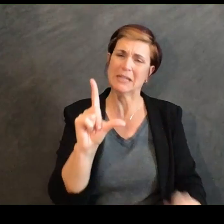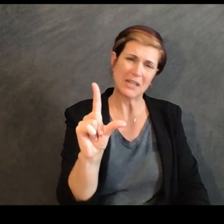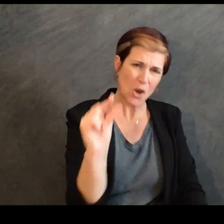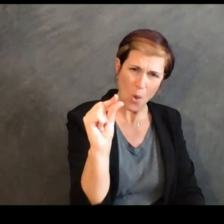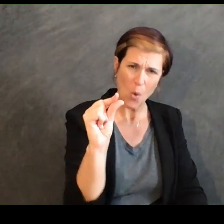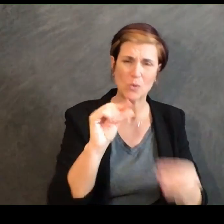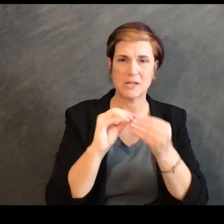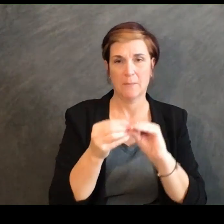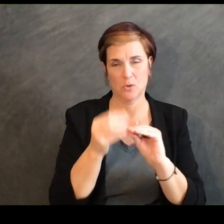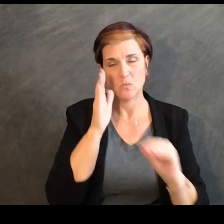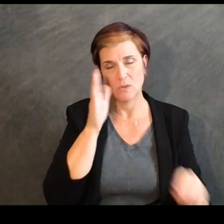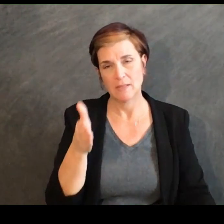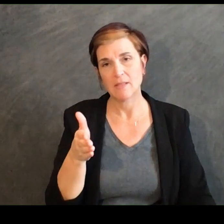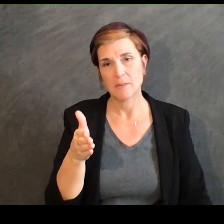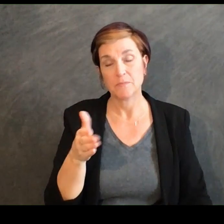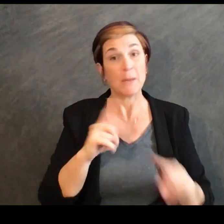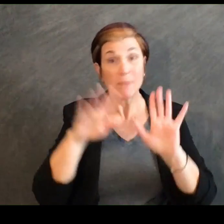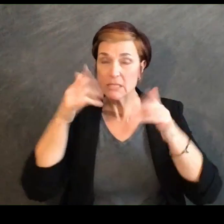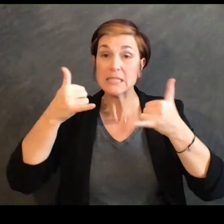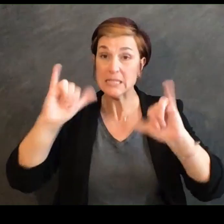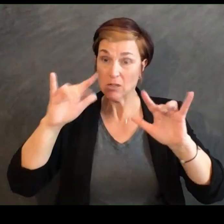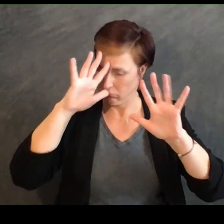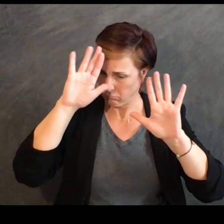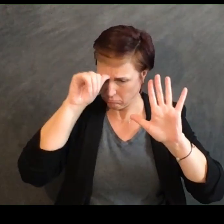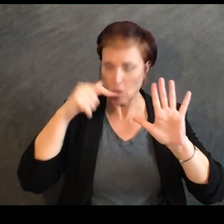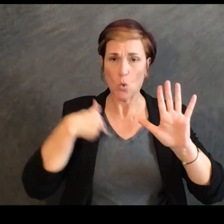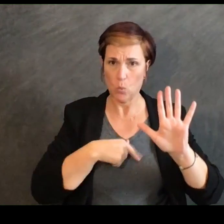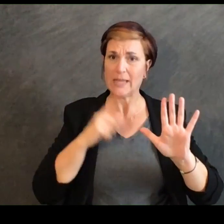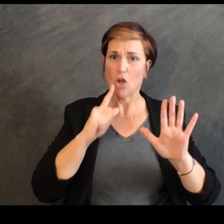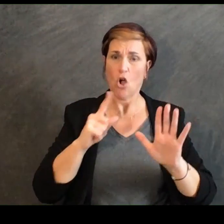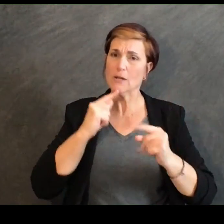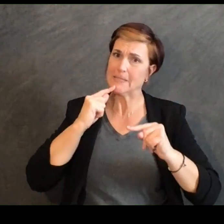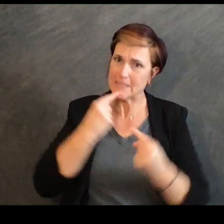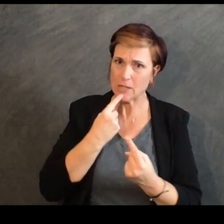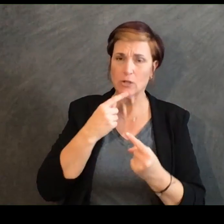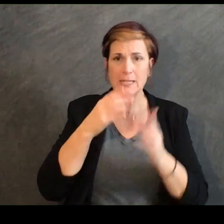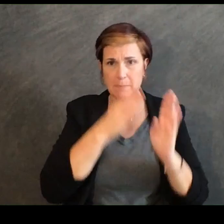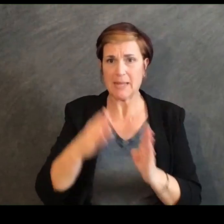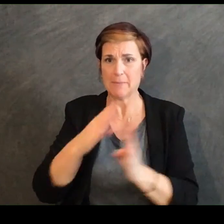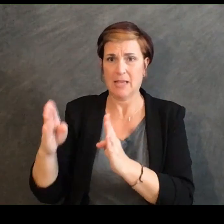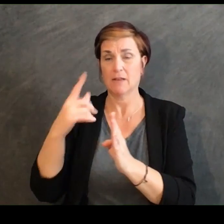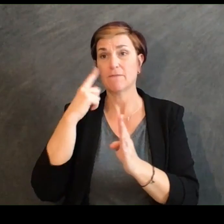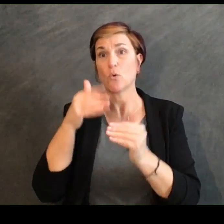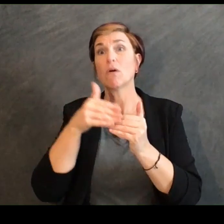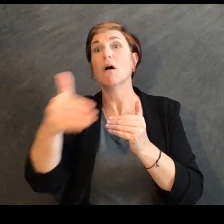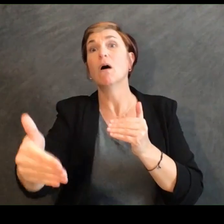extraordinarily seriously to plan for what could come not what what doctor